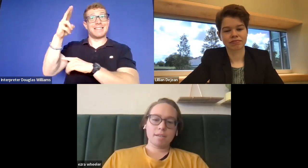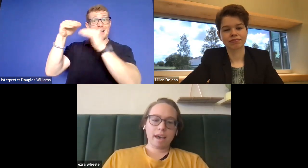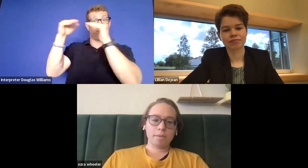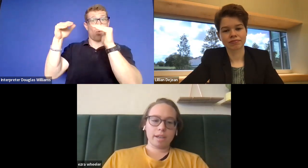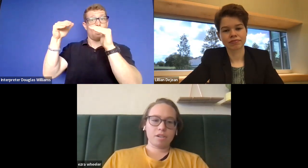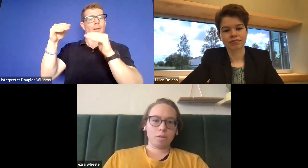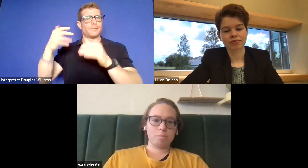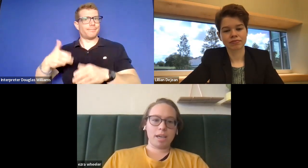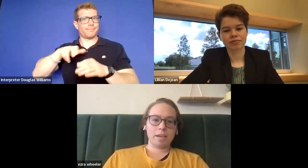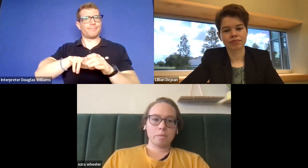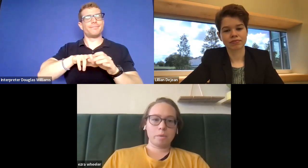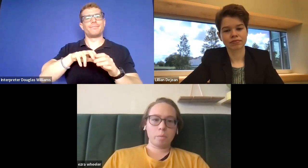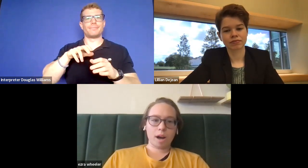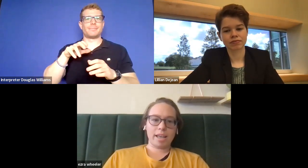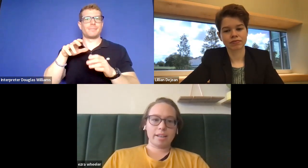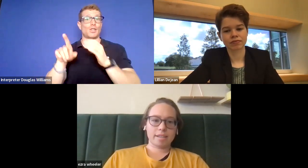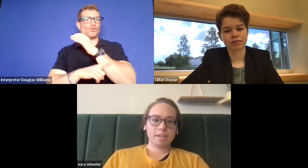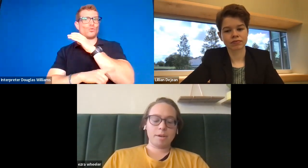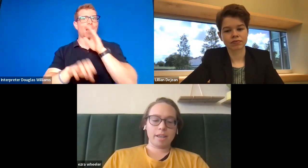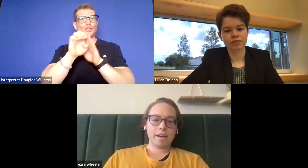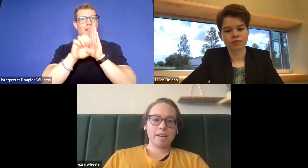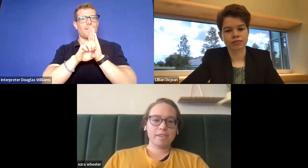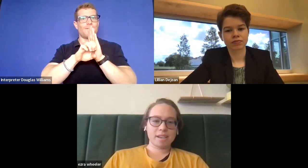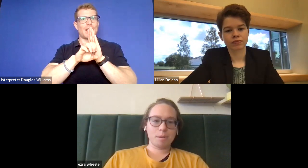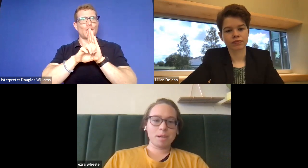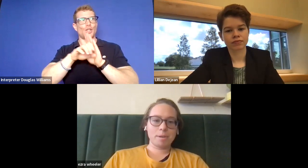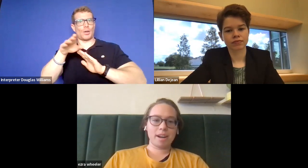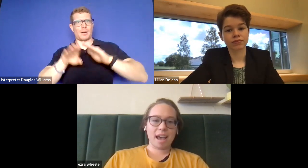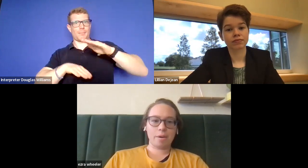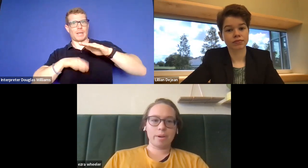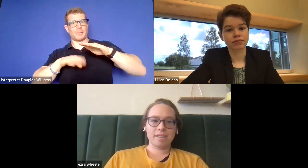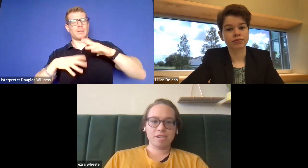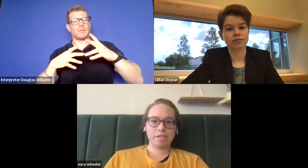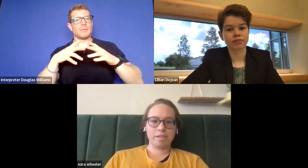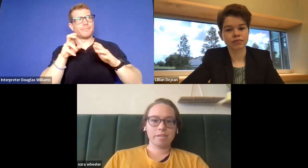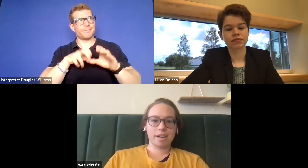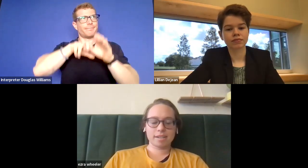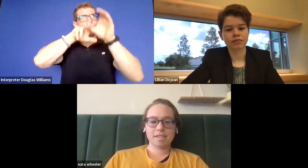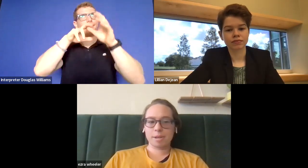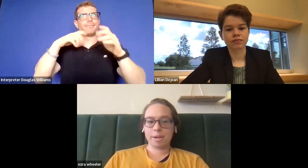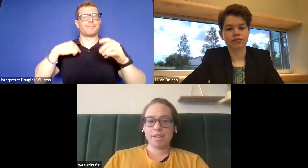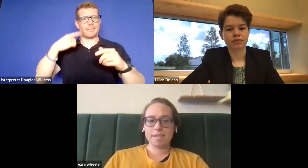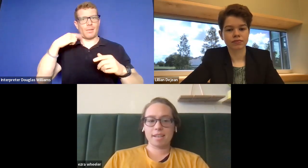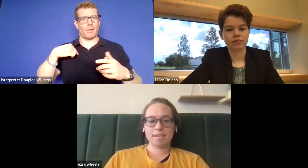And so that really told me what this community thought of disabled people, and how intentional their accessibility was.